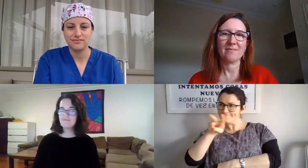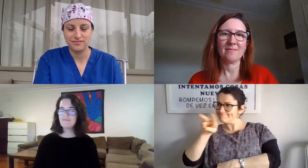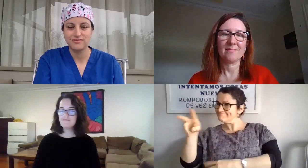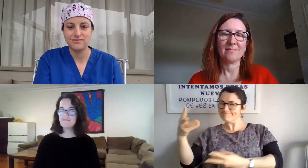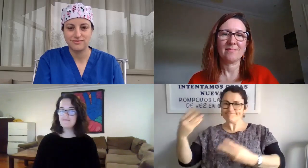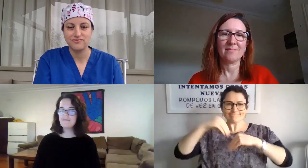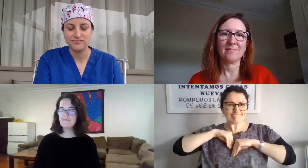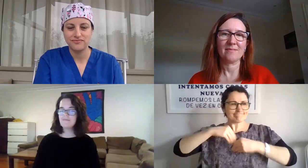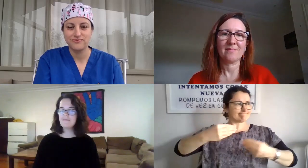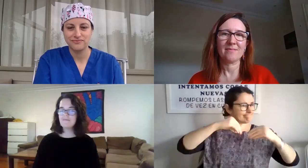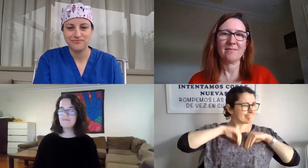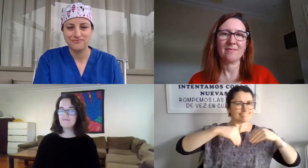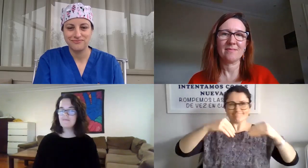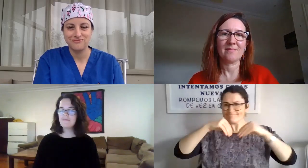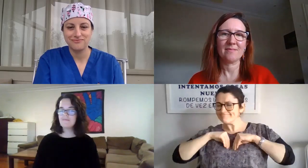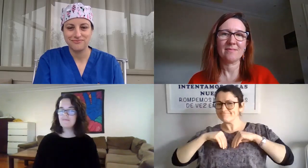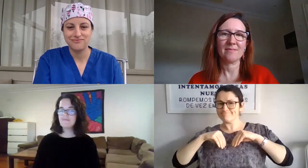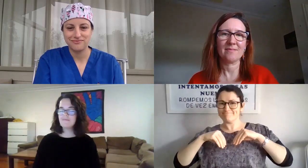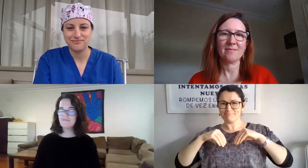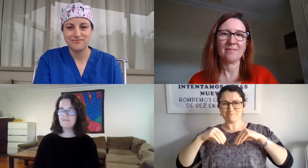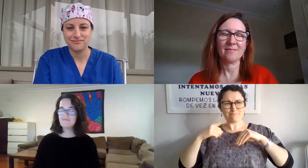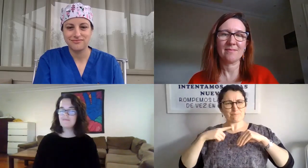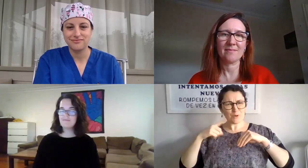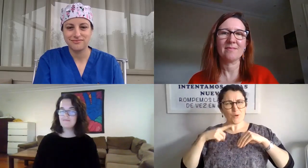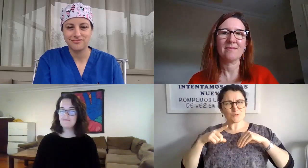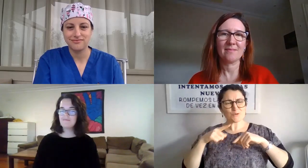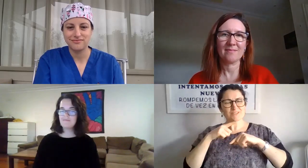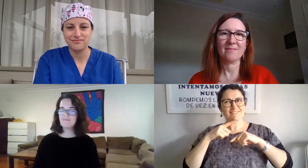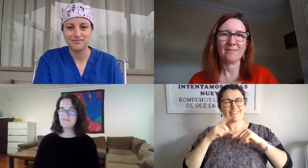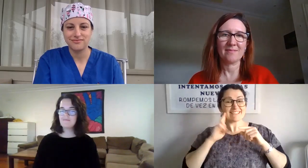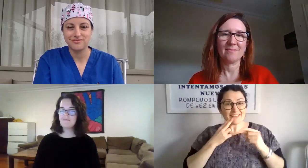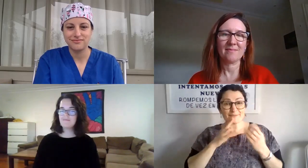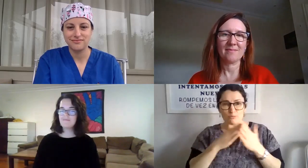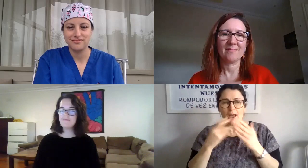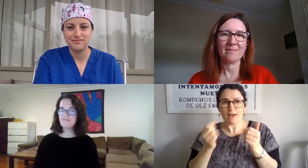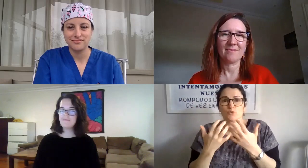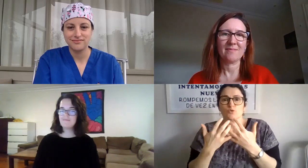to sit back and just take in what's going on and to learn uh